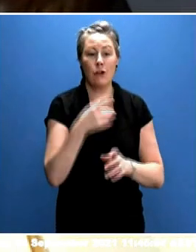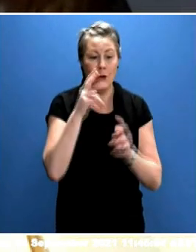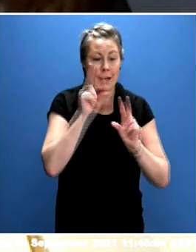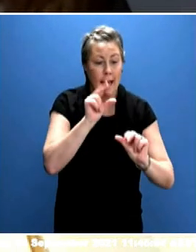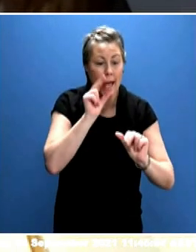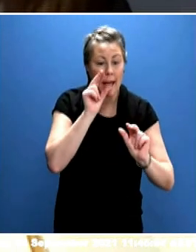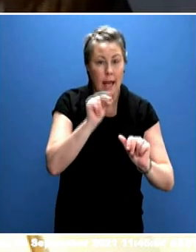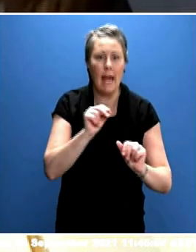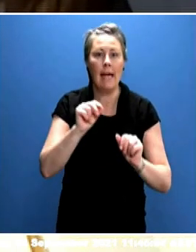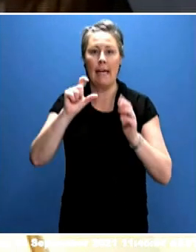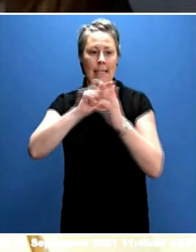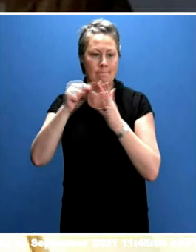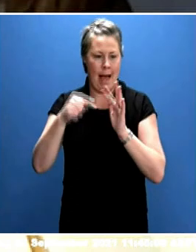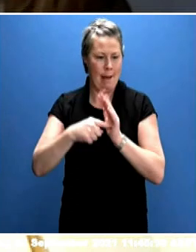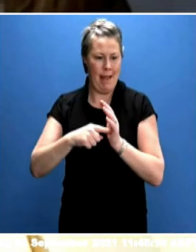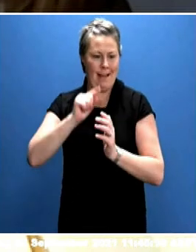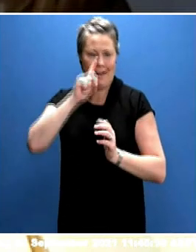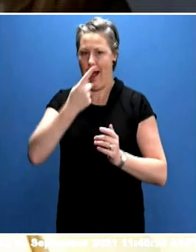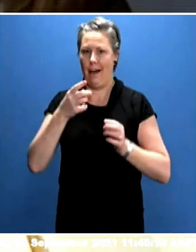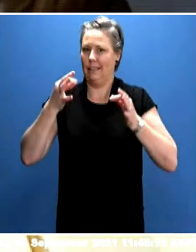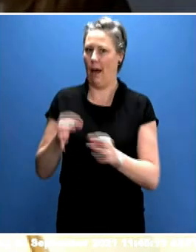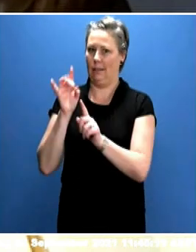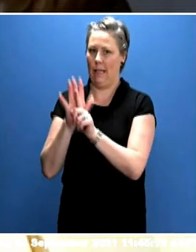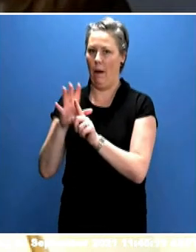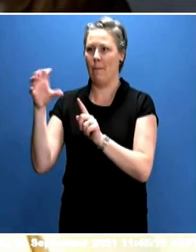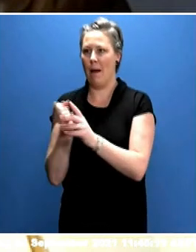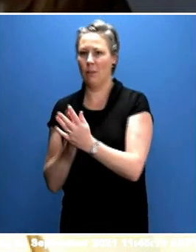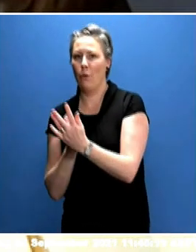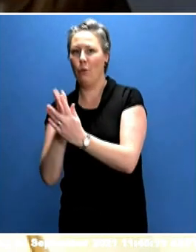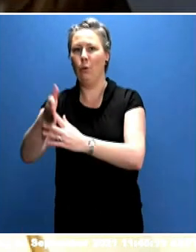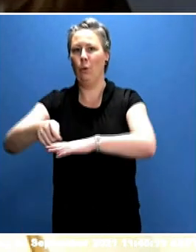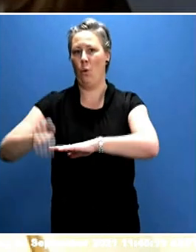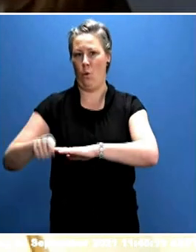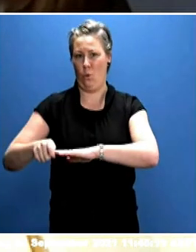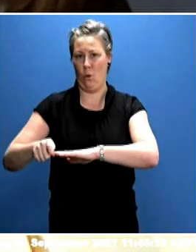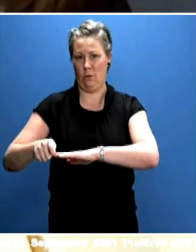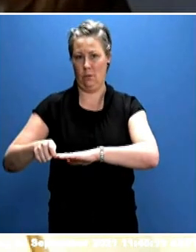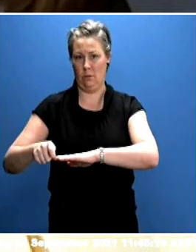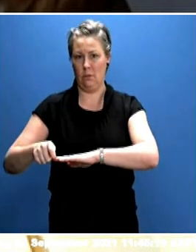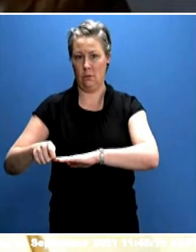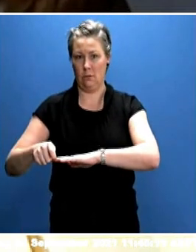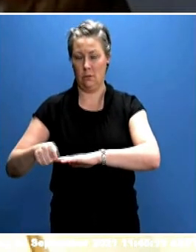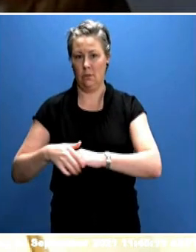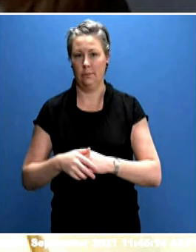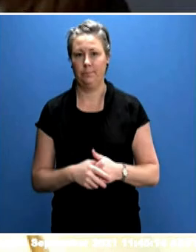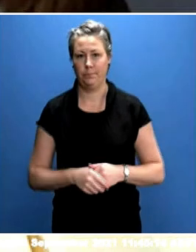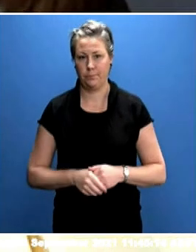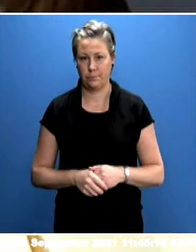from a magistrate, and that can be done before the child goes into the centre or it can be done within two days of the child going to the centre.